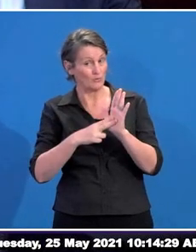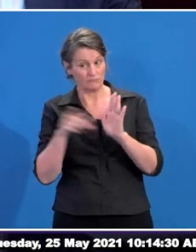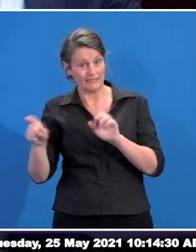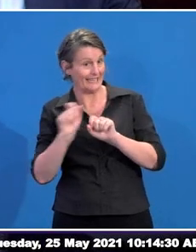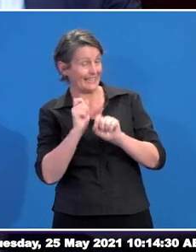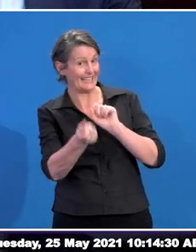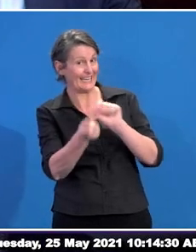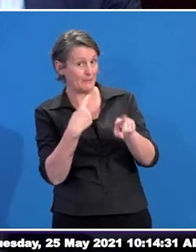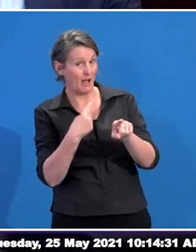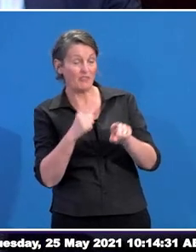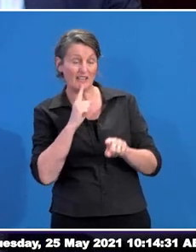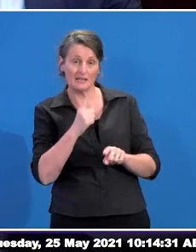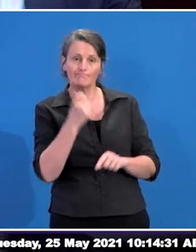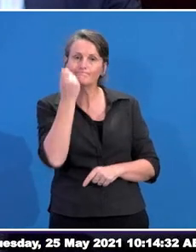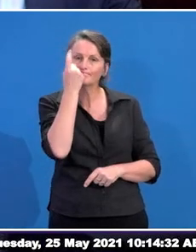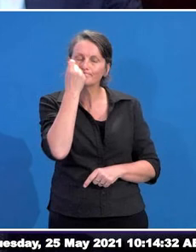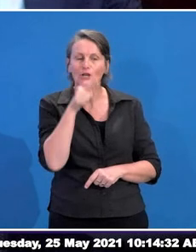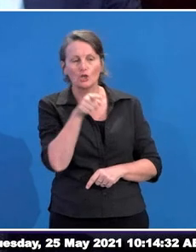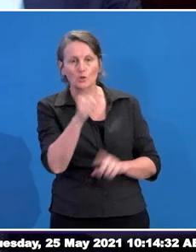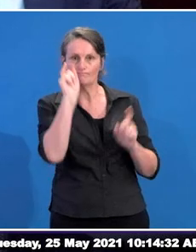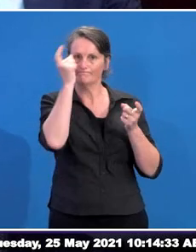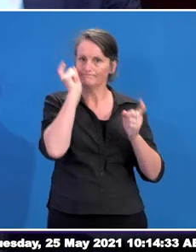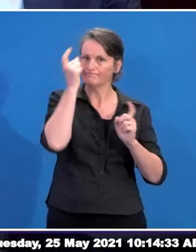It's understandable that you have a high level of concern